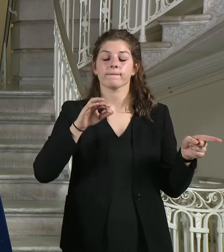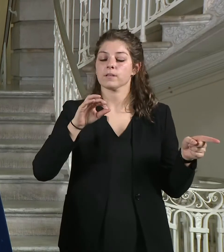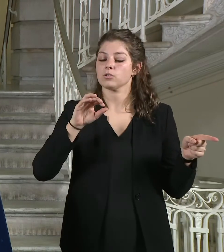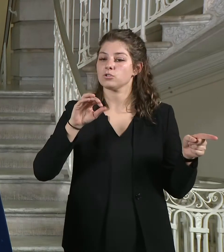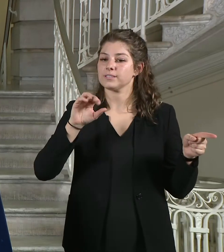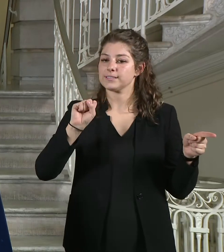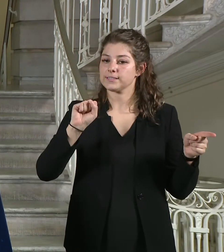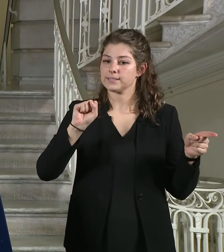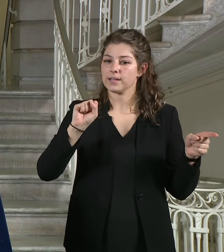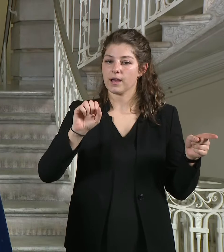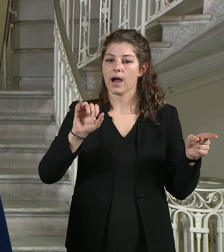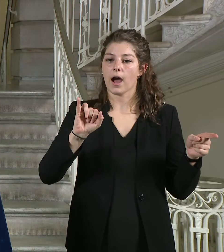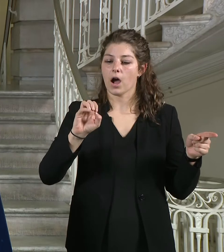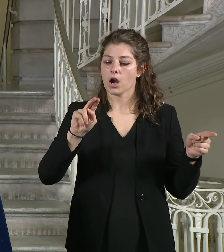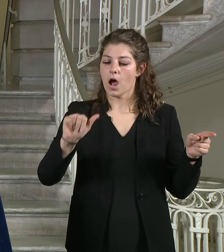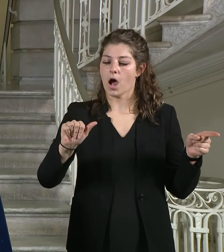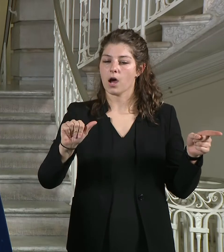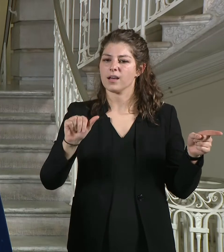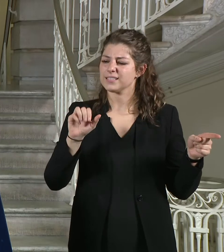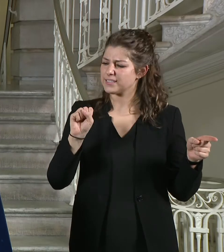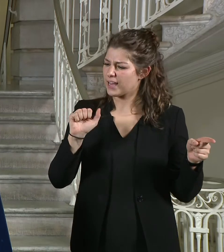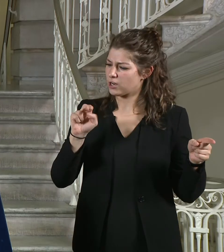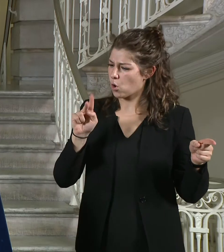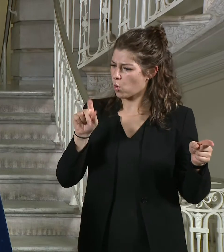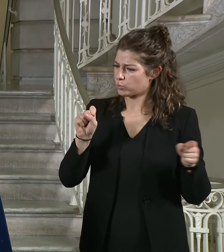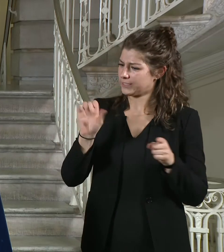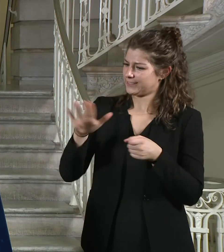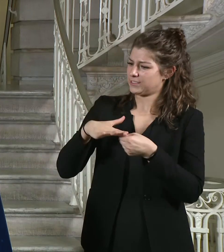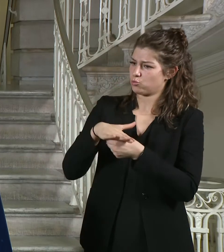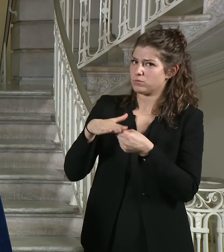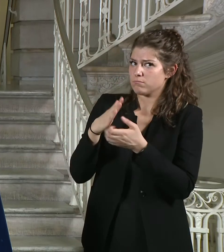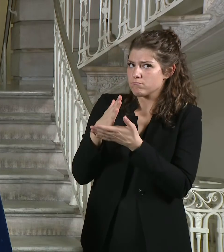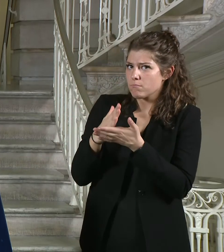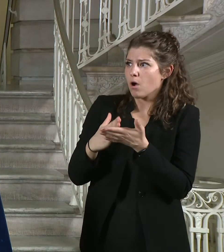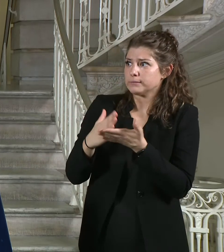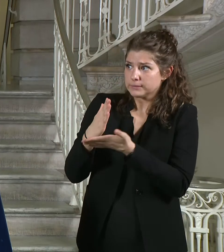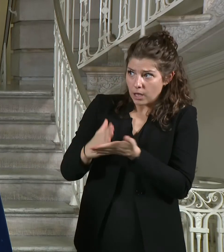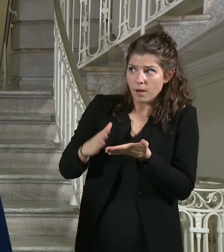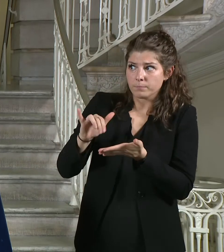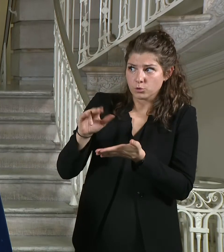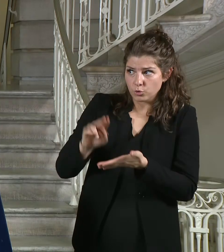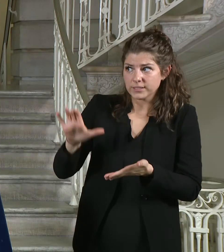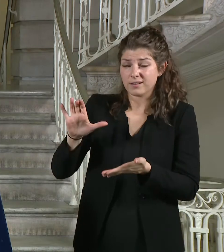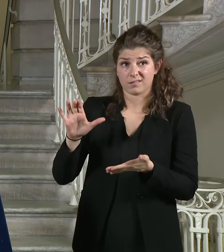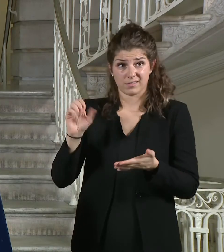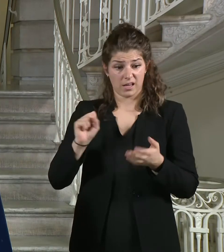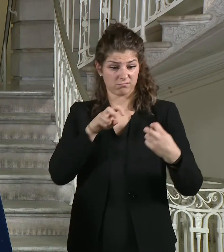INVESTIGATORY BODIES THAT WILL DETERMINE THINGS.